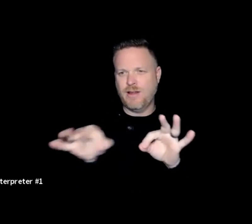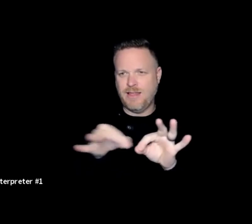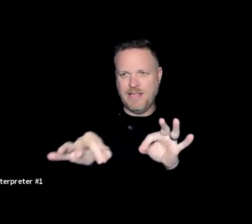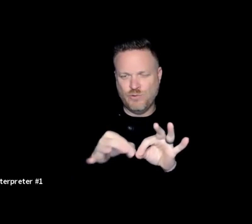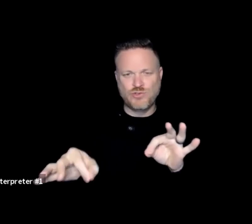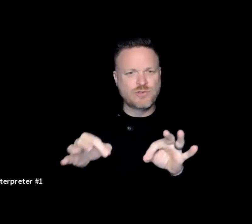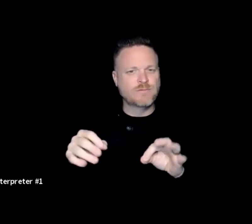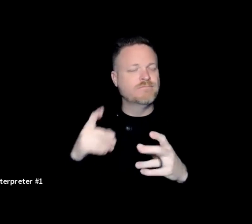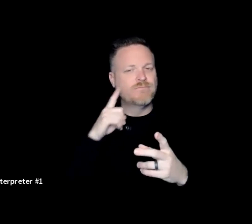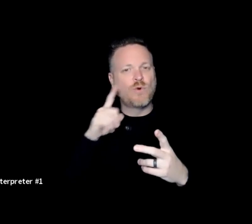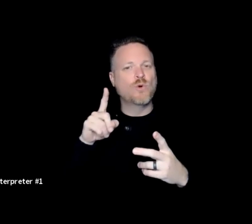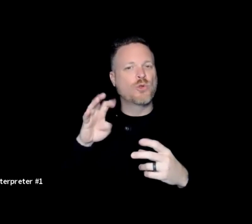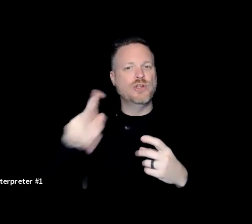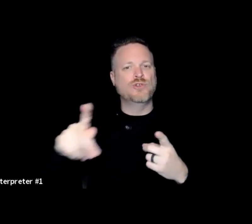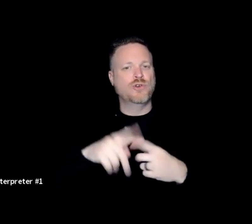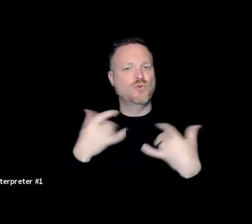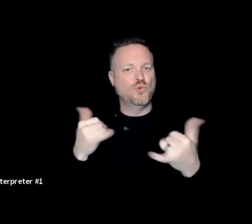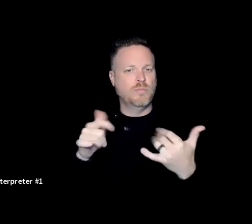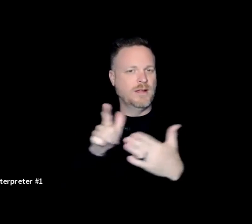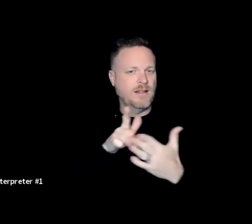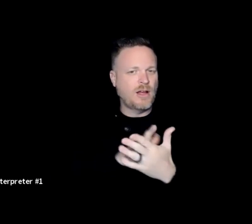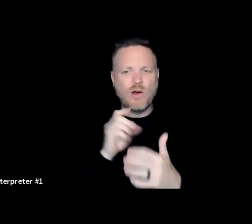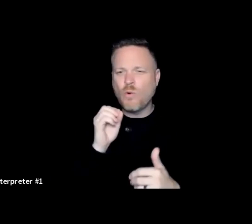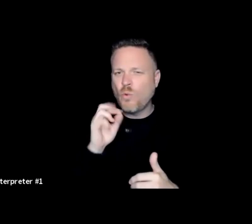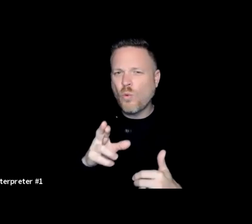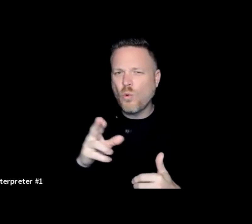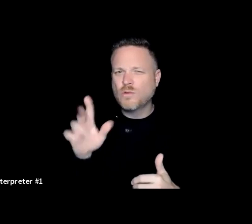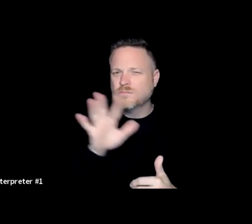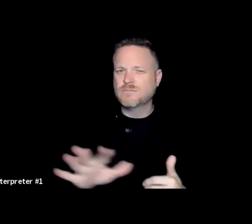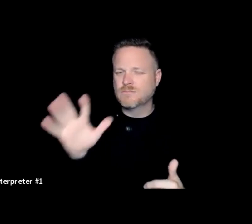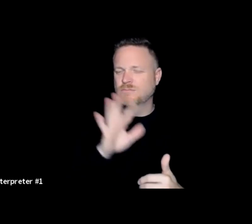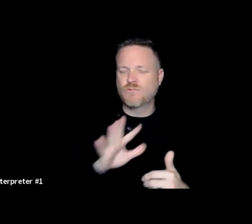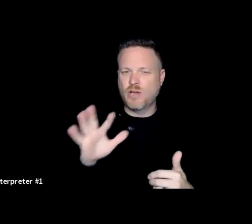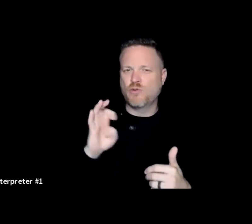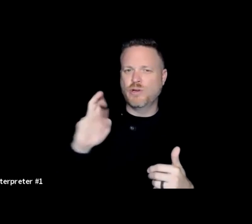Either with the Return to Play law or something around Return to Learn in their states.